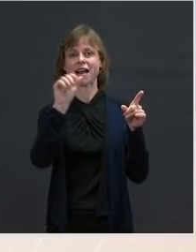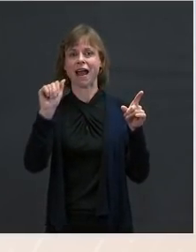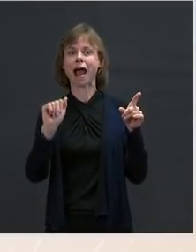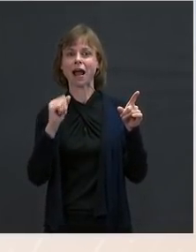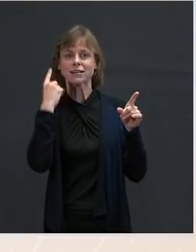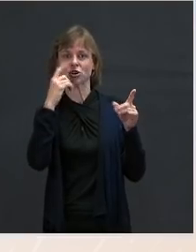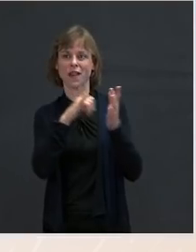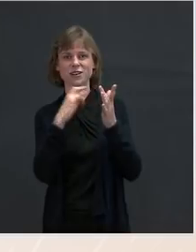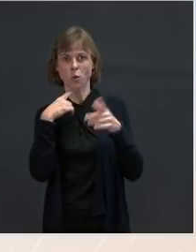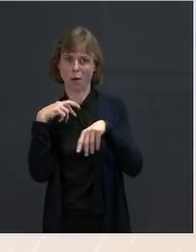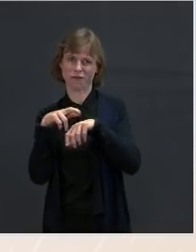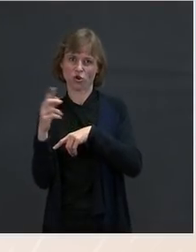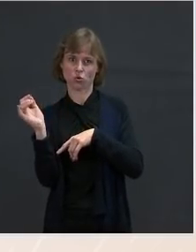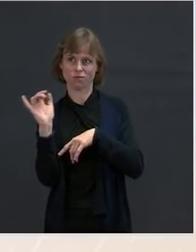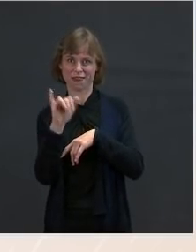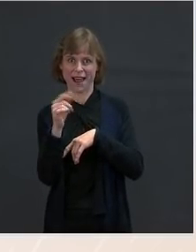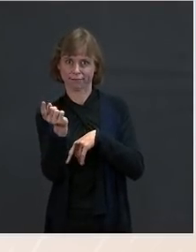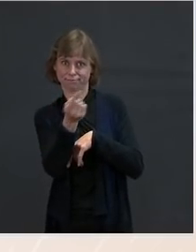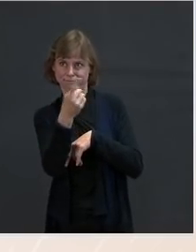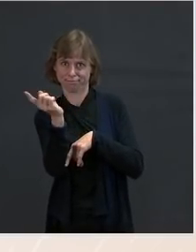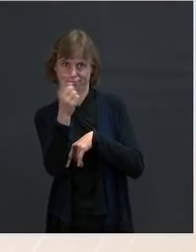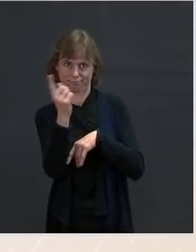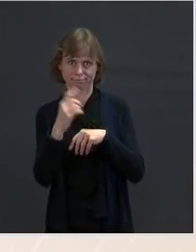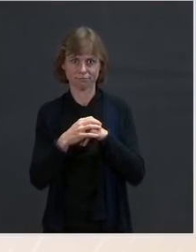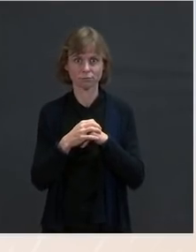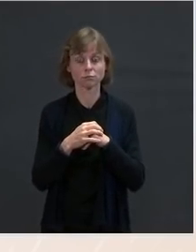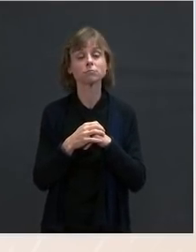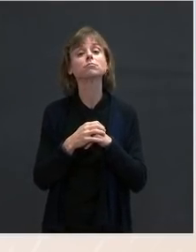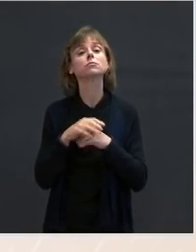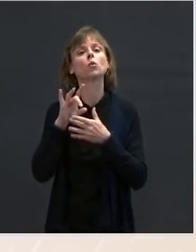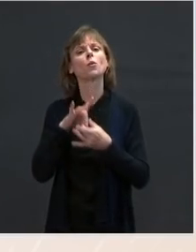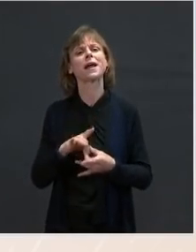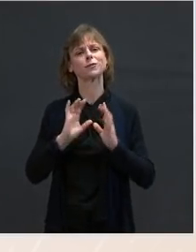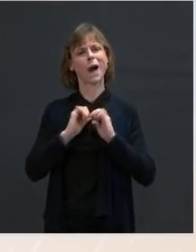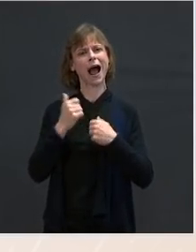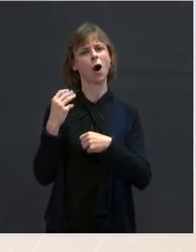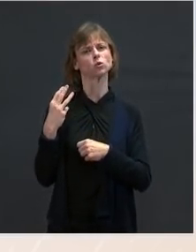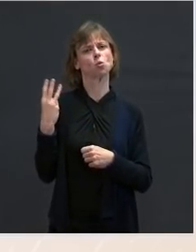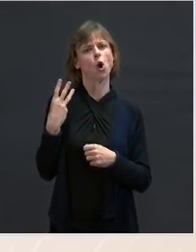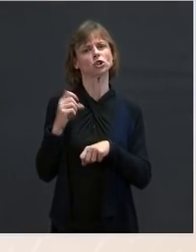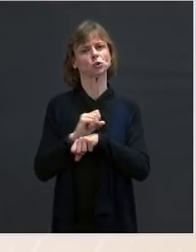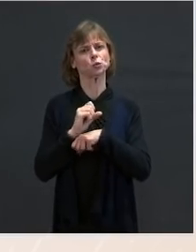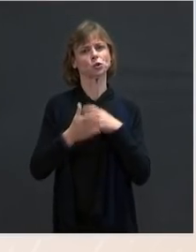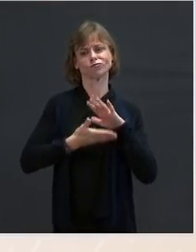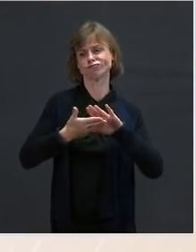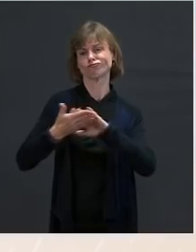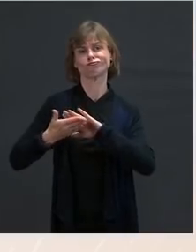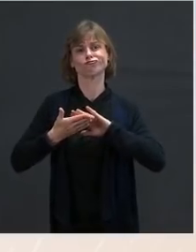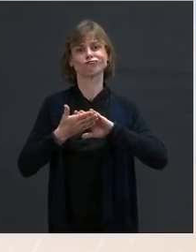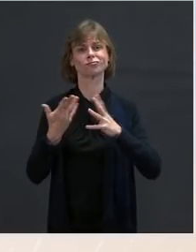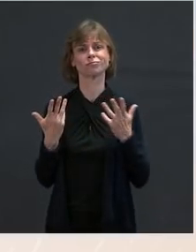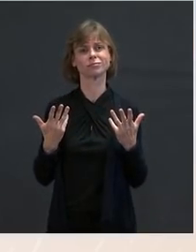The Press: And one last question about the way Washington looks right now. There are fences everywhere. We have National Guard.